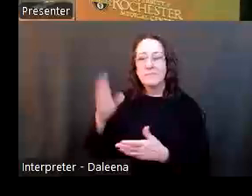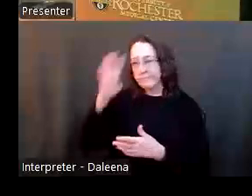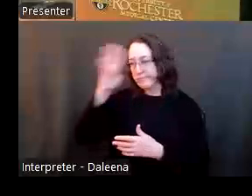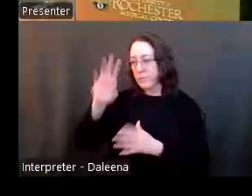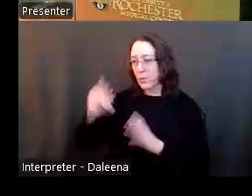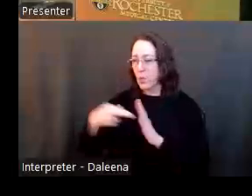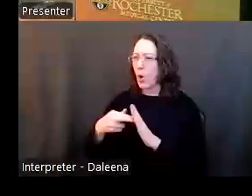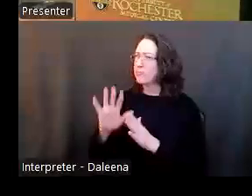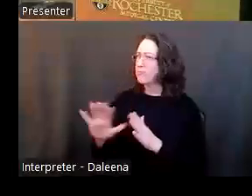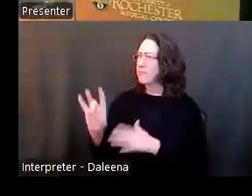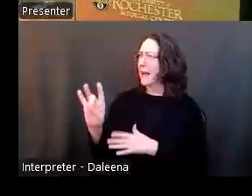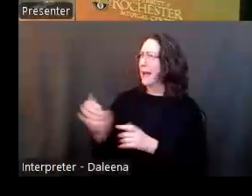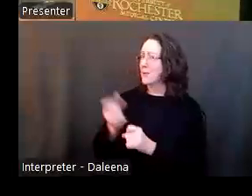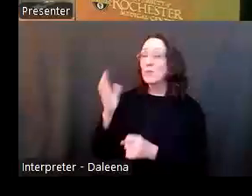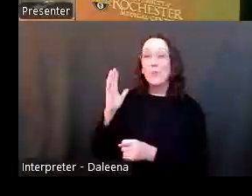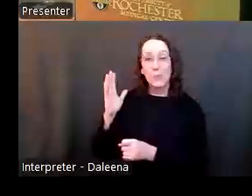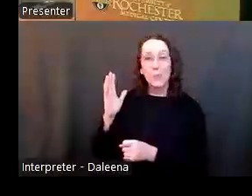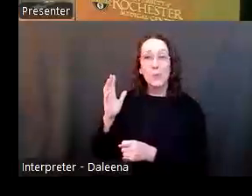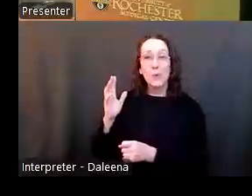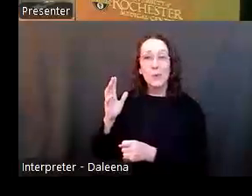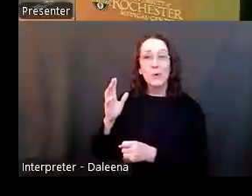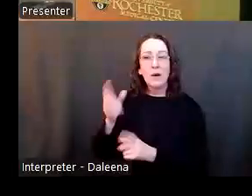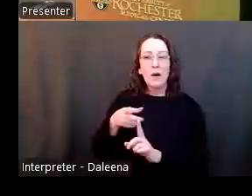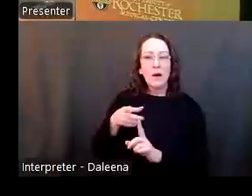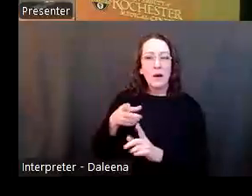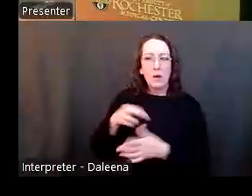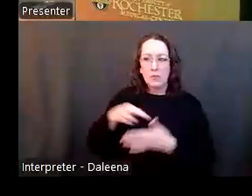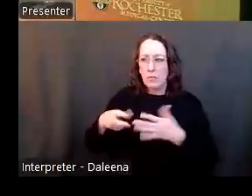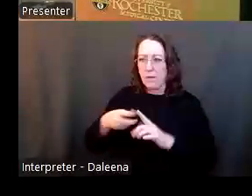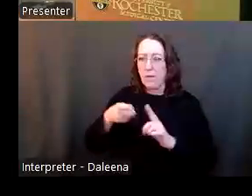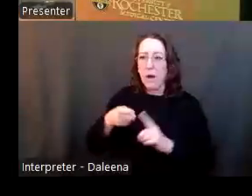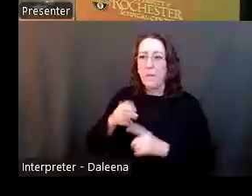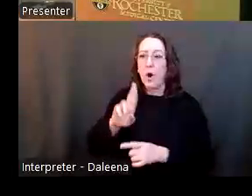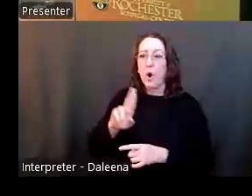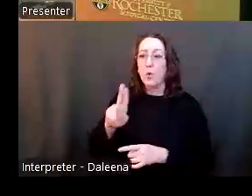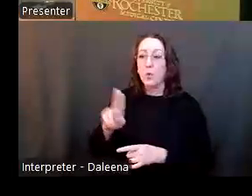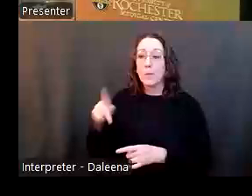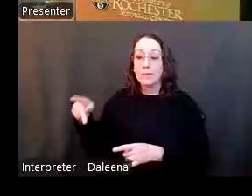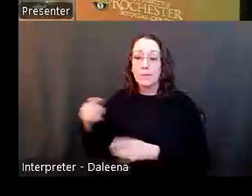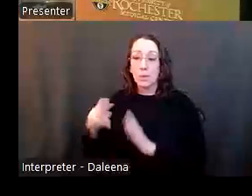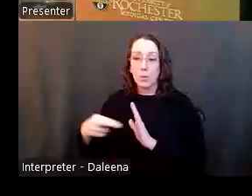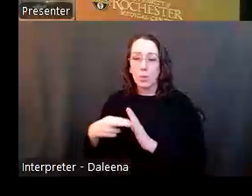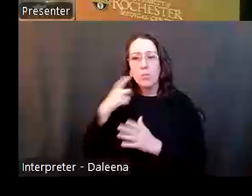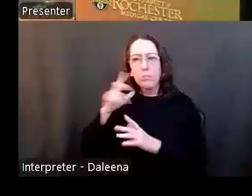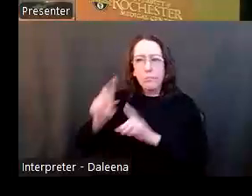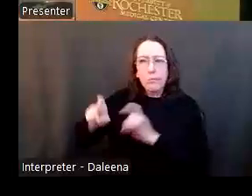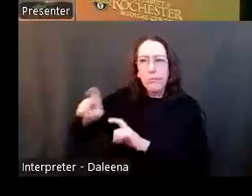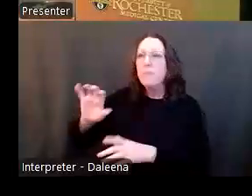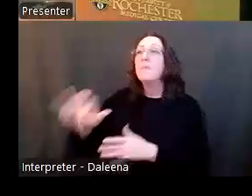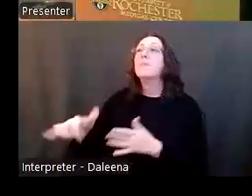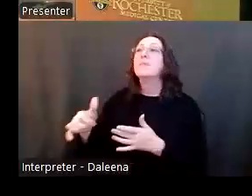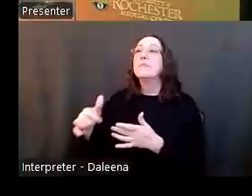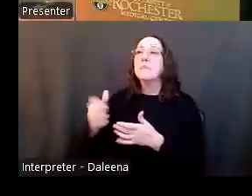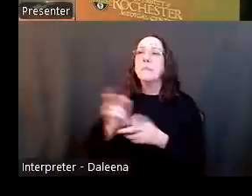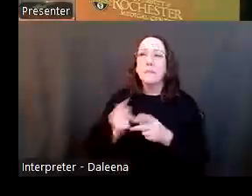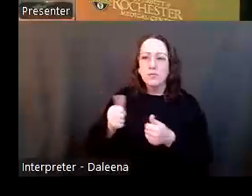years ago um which stemmed from our up goals of trying to get people discharged earlier in the day